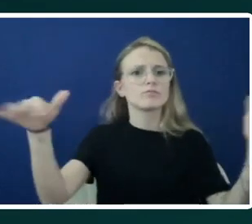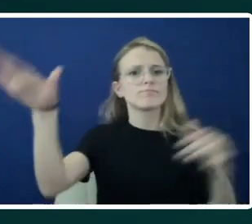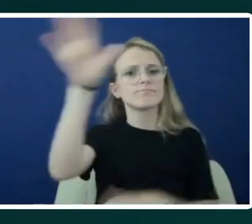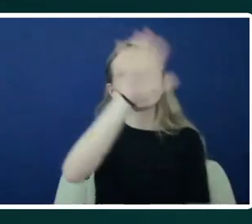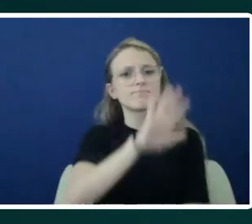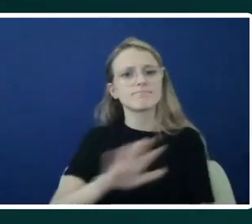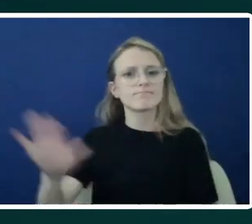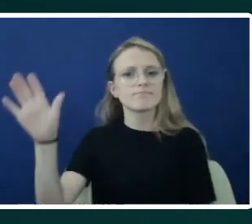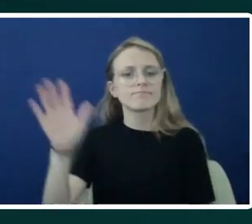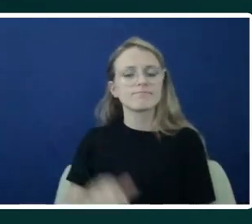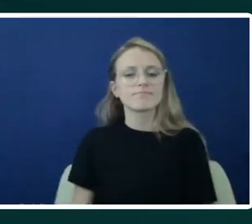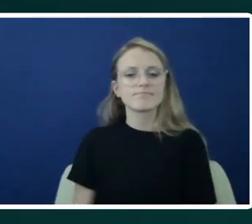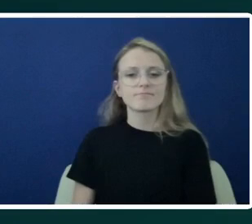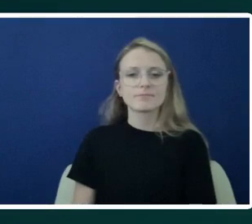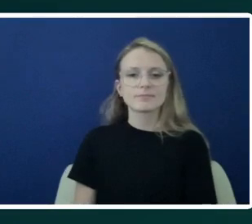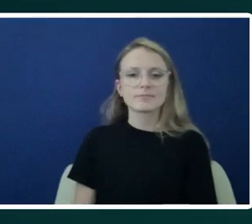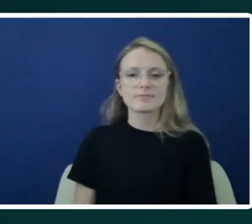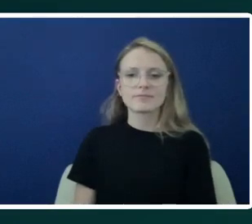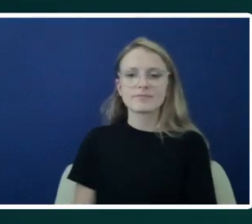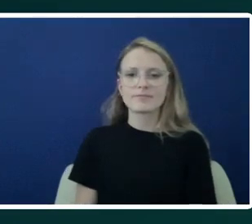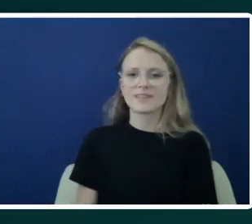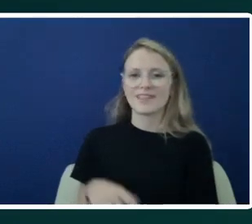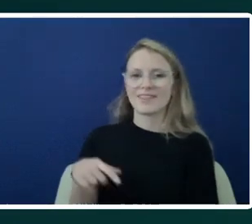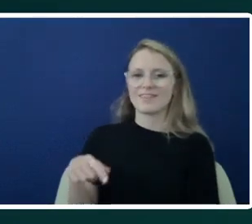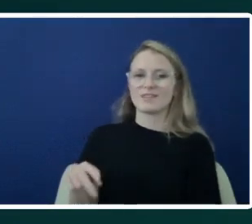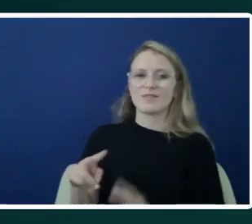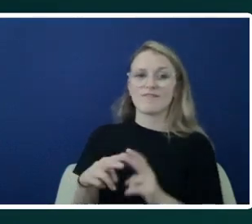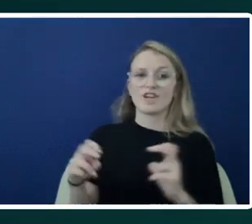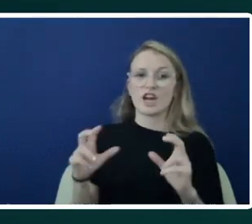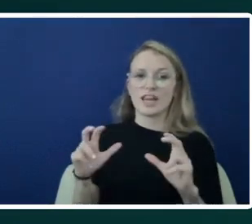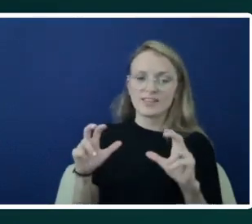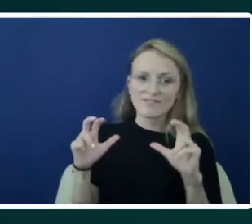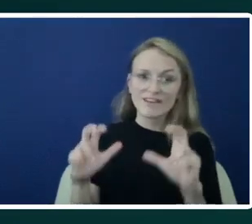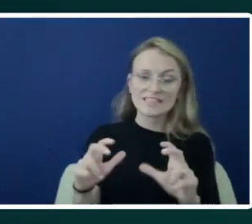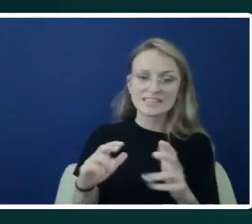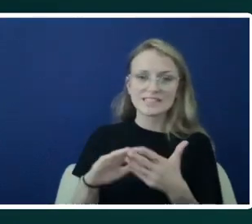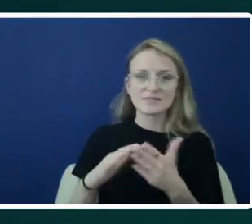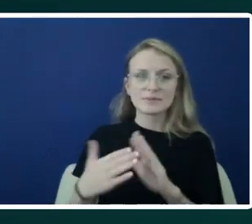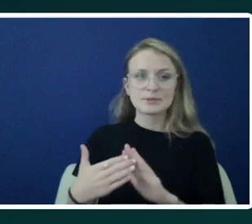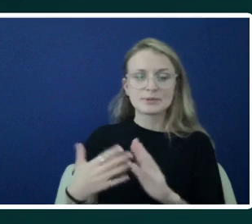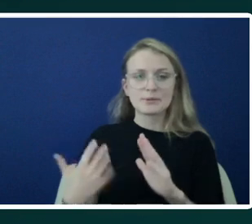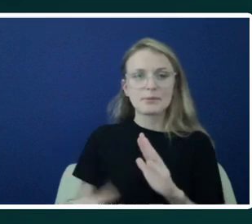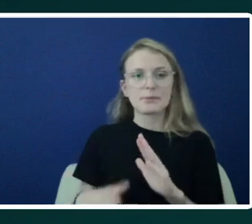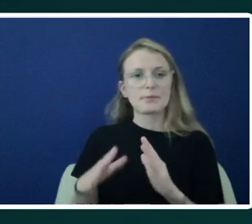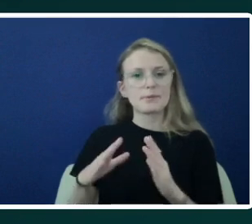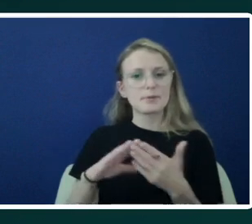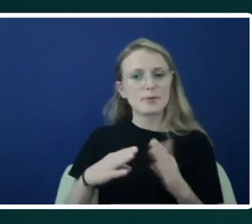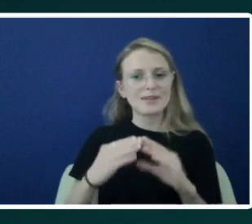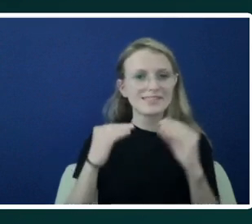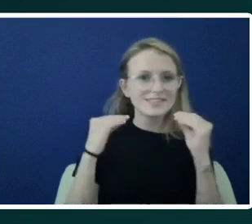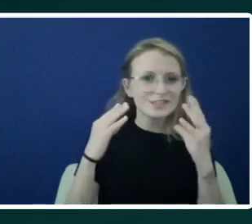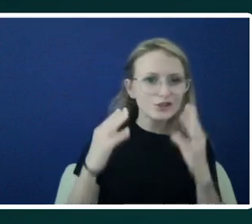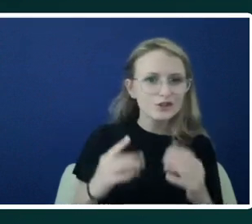Elizabeth Dale-Deines: This was a very invested community. We have this community of teachers. We have a community of artists. We have the